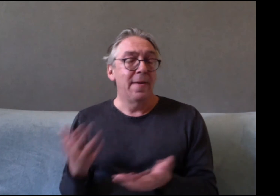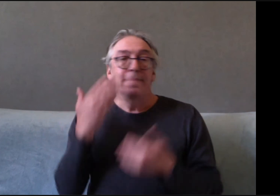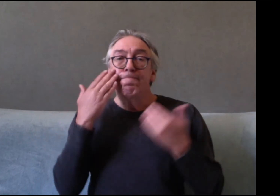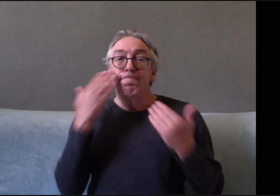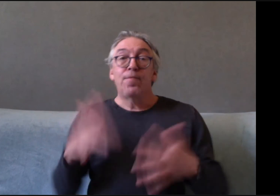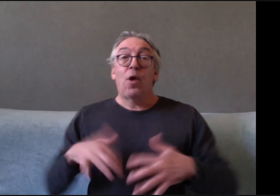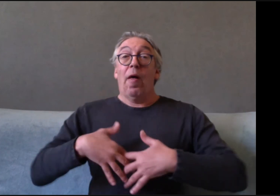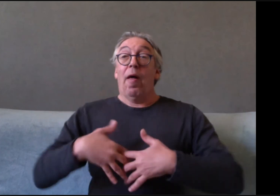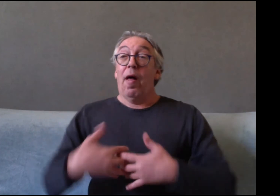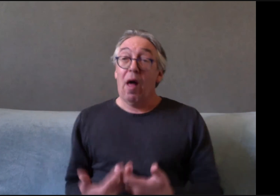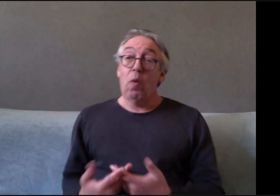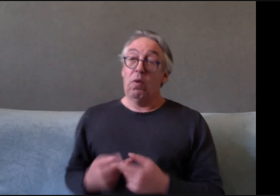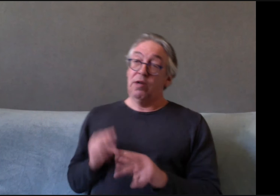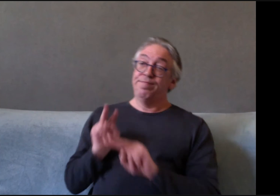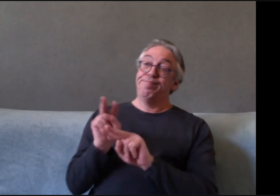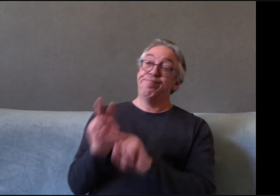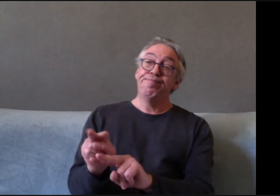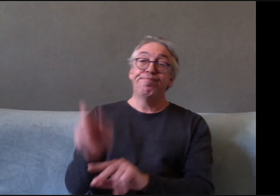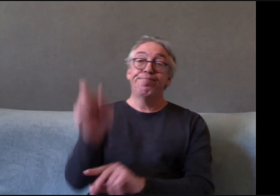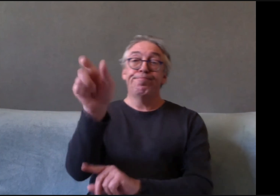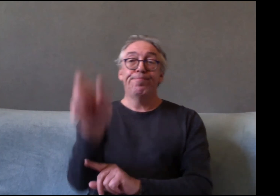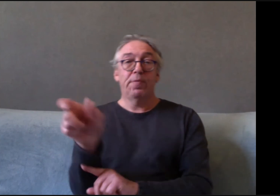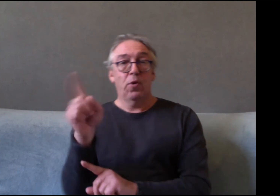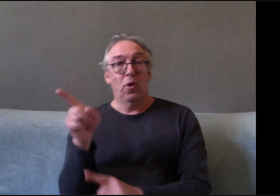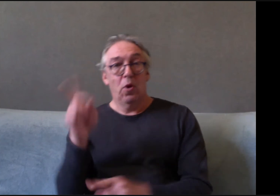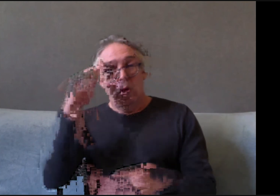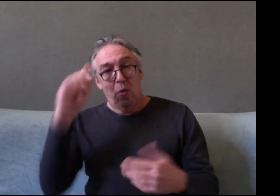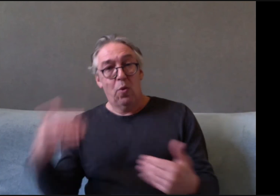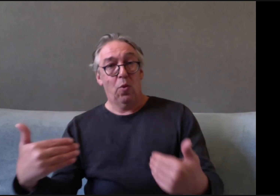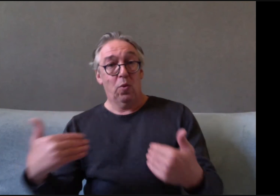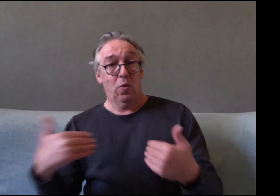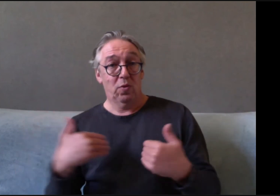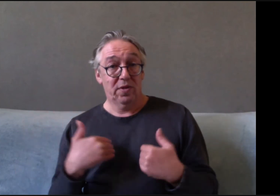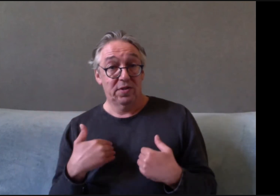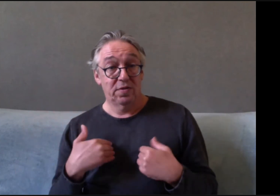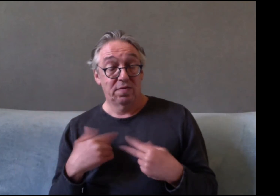To others too, but people with Autism have been singled out very much so.